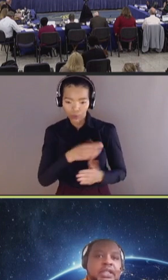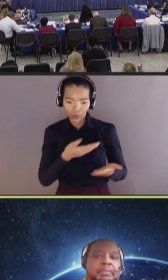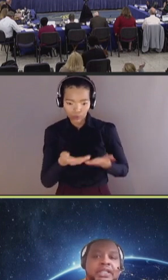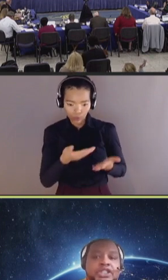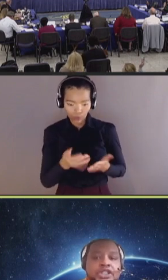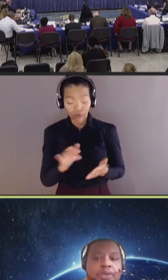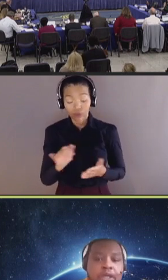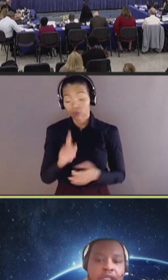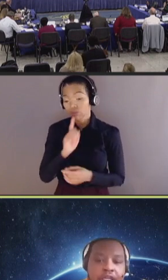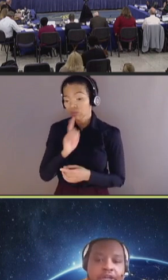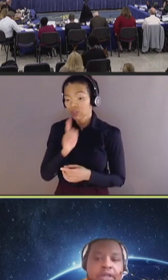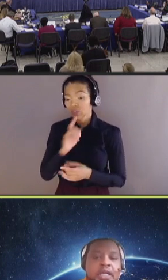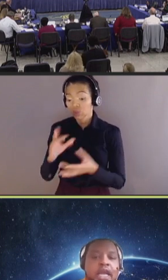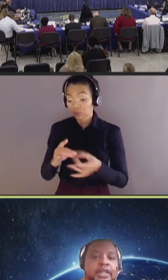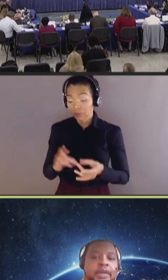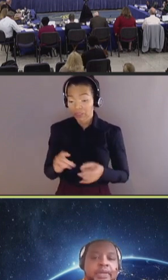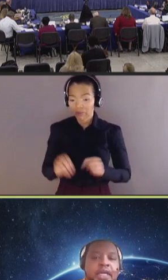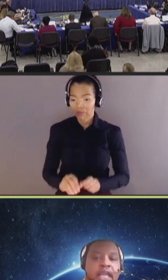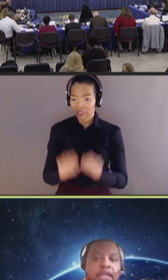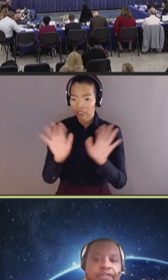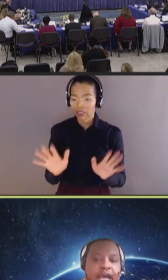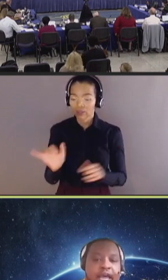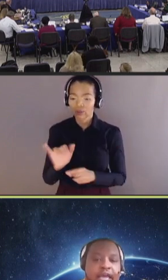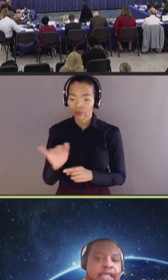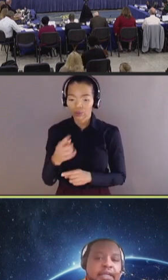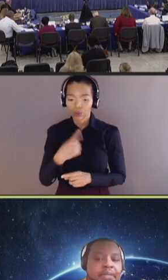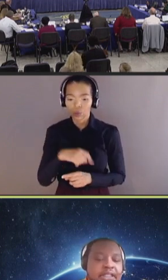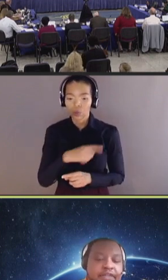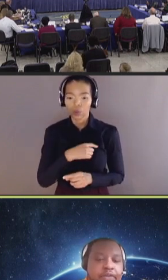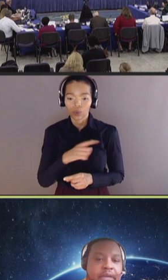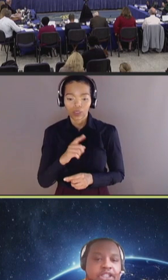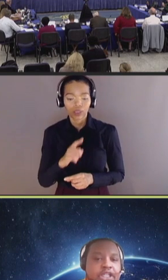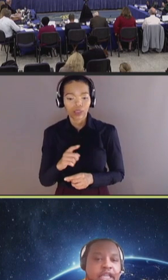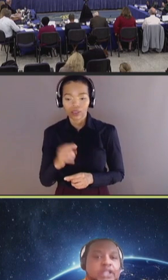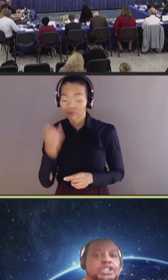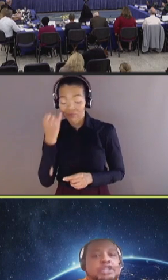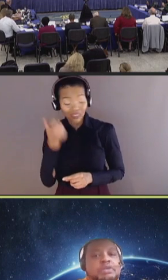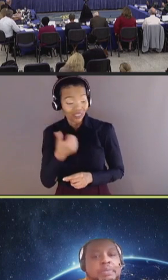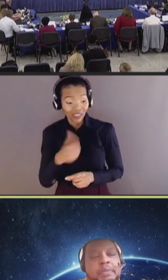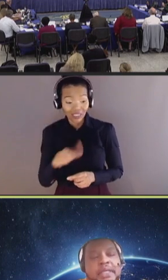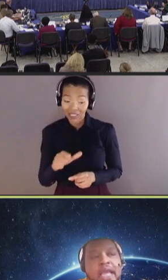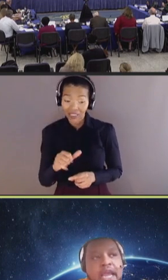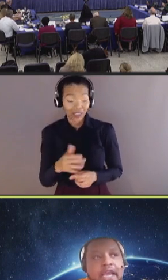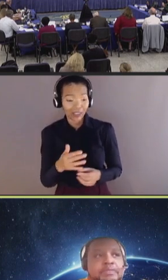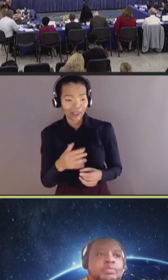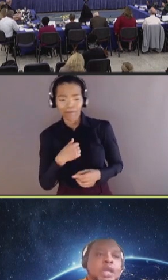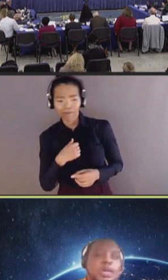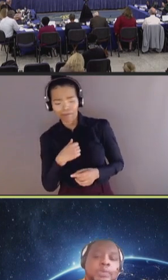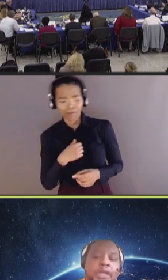that the messages were clear and that we clarified any misinformation that the general public had.